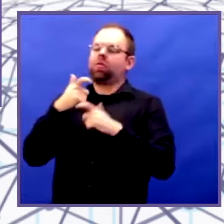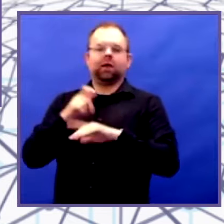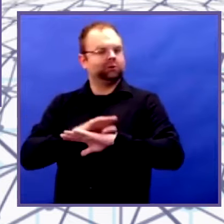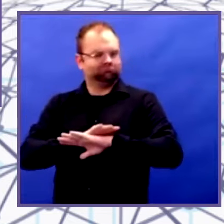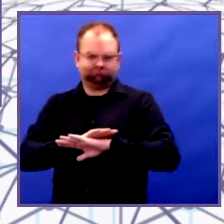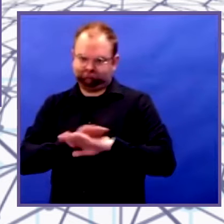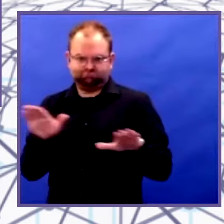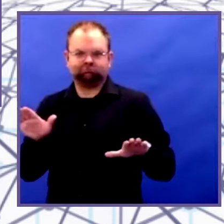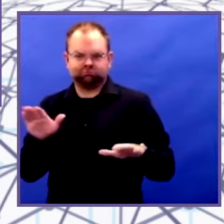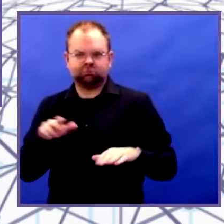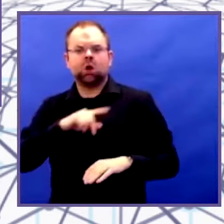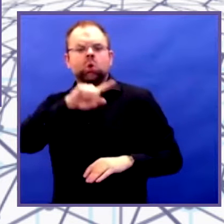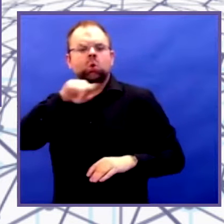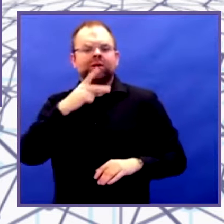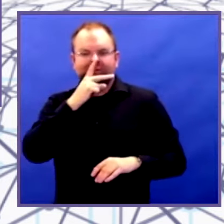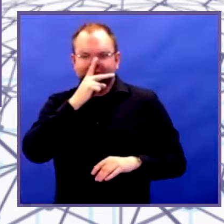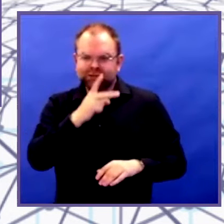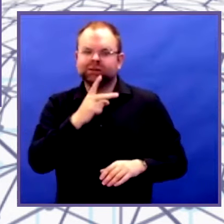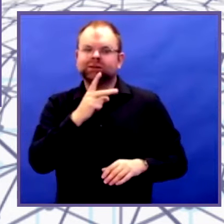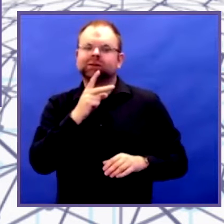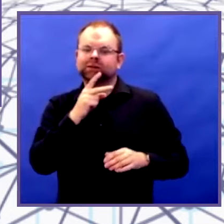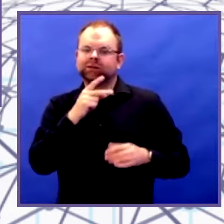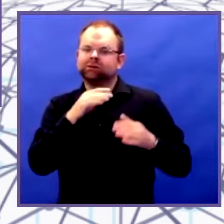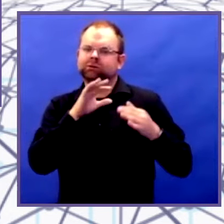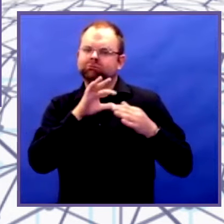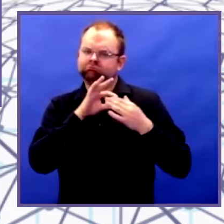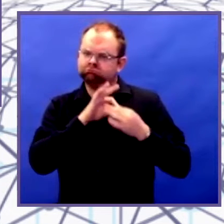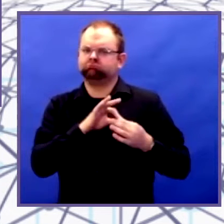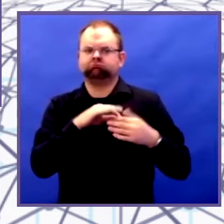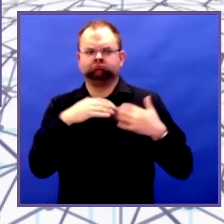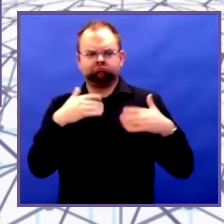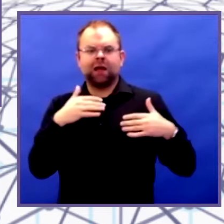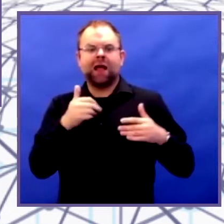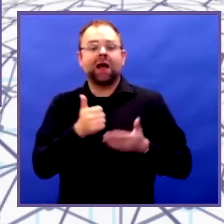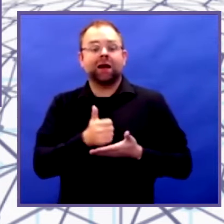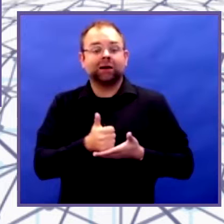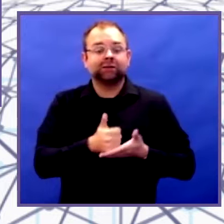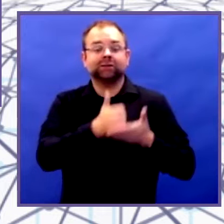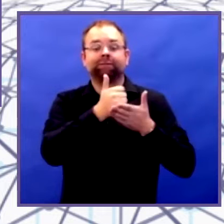the first World Health Assembly resolution on assistive technology and recognised its